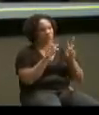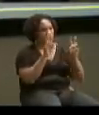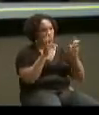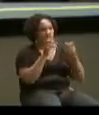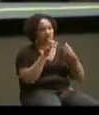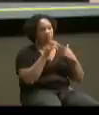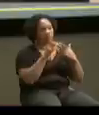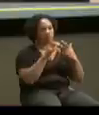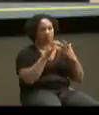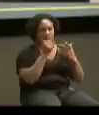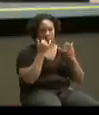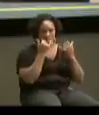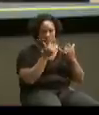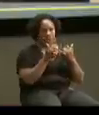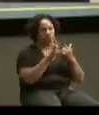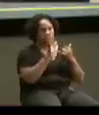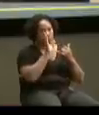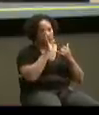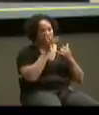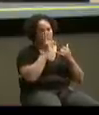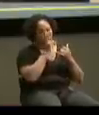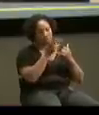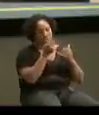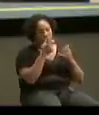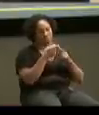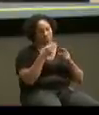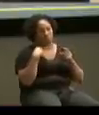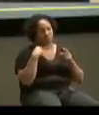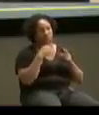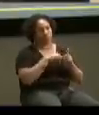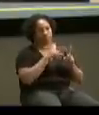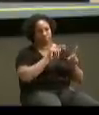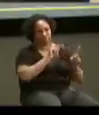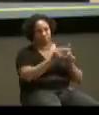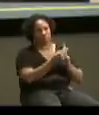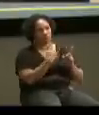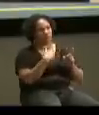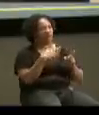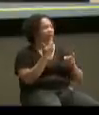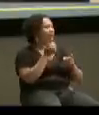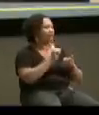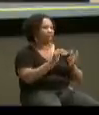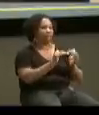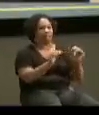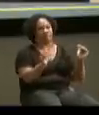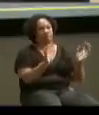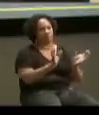IT'S ONE IN WHICH RIGHT NOW, AS YOU'LL SEE FOR THE MEMBERSHIP,